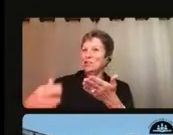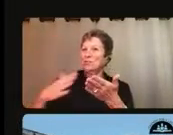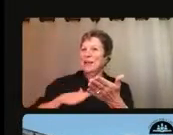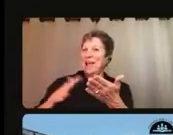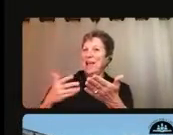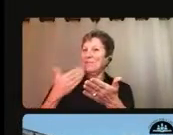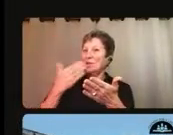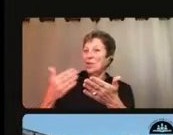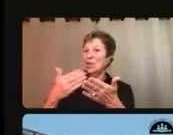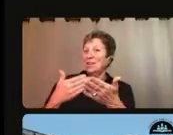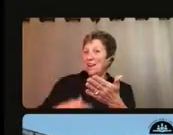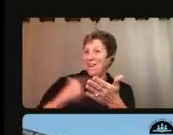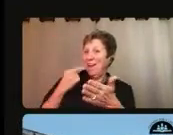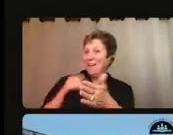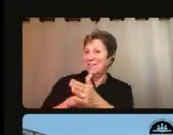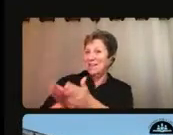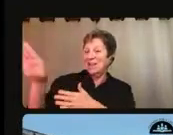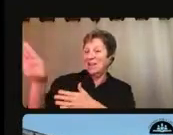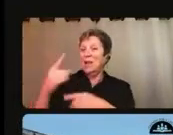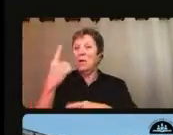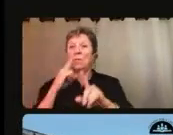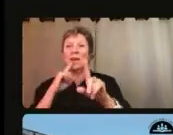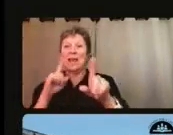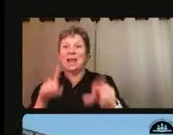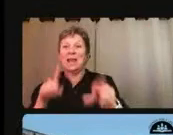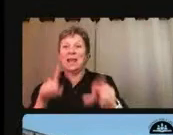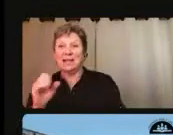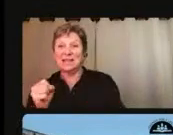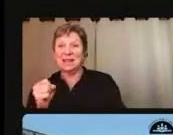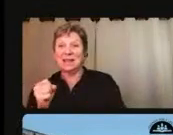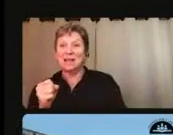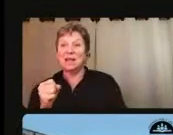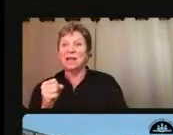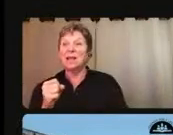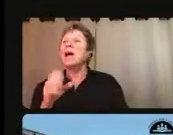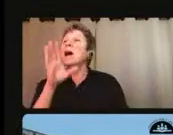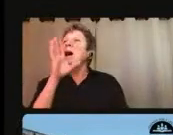EDUCATORS AND STAFF TO HELP ALL OUR CHILDREN HAVE A THRIVING